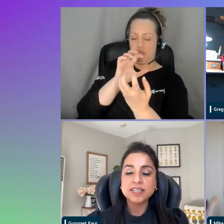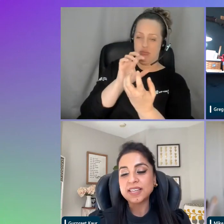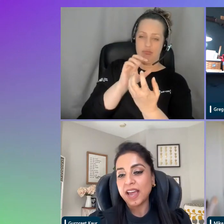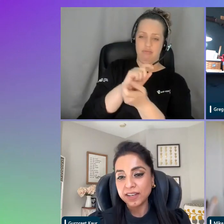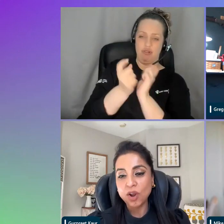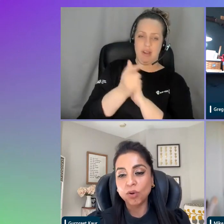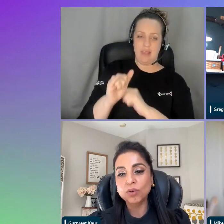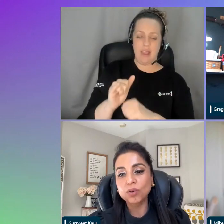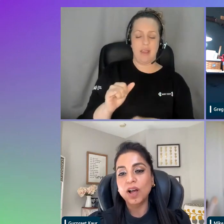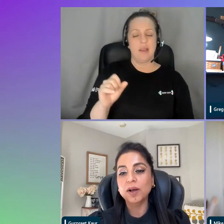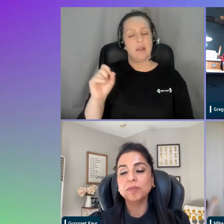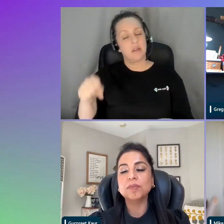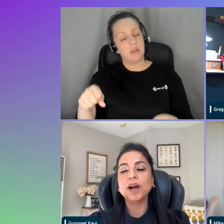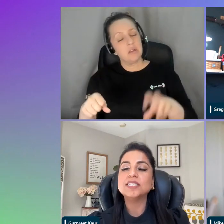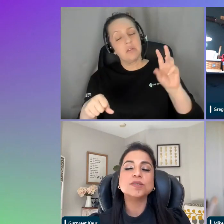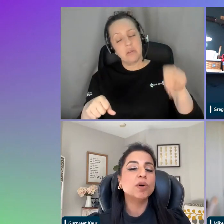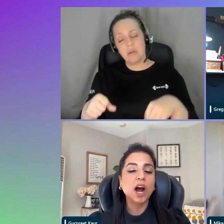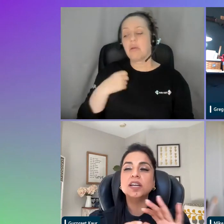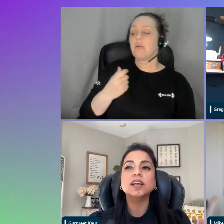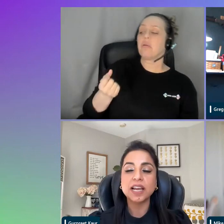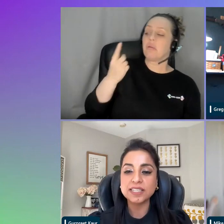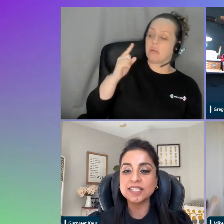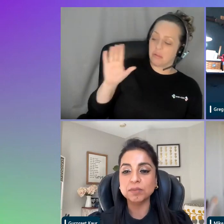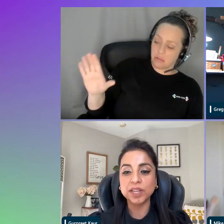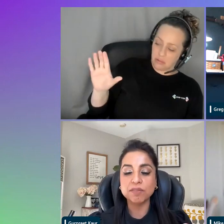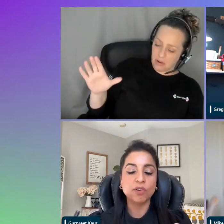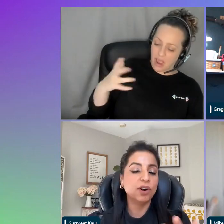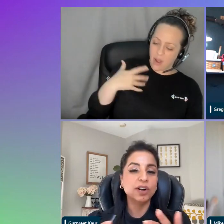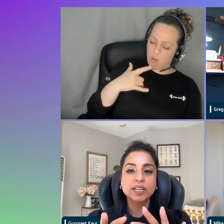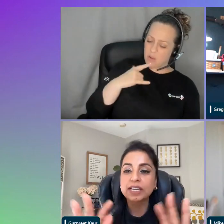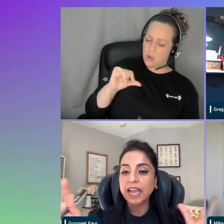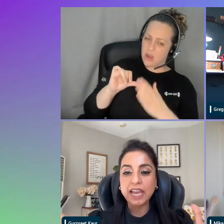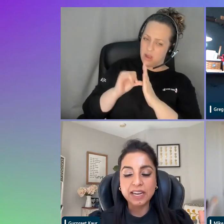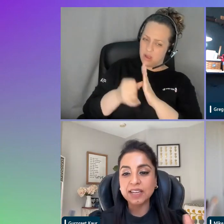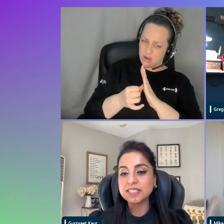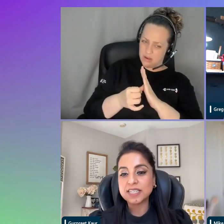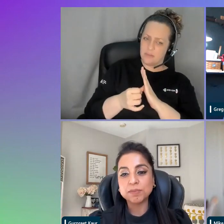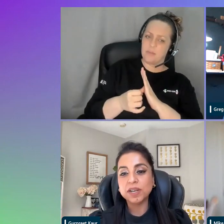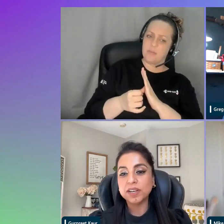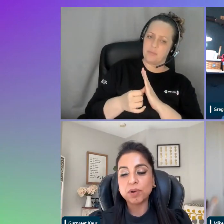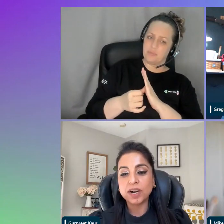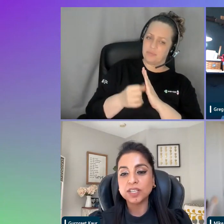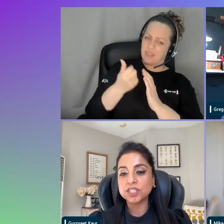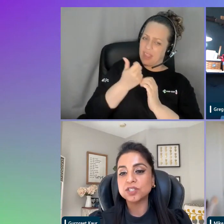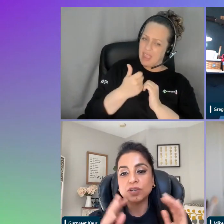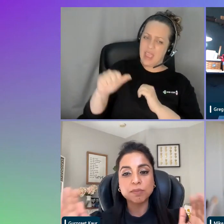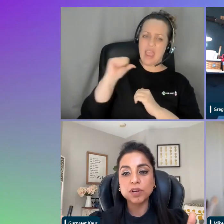same experience or it's been more about like, that's been a central part of the culture change. >> Um, so yes and no.